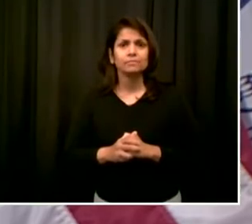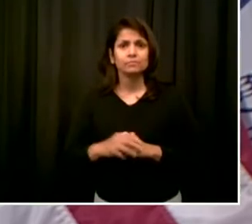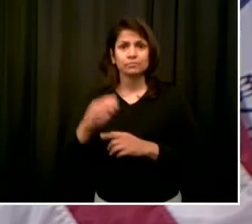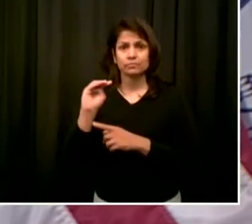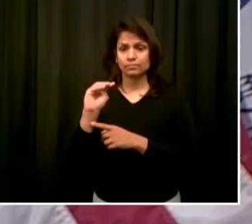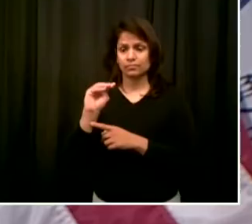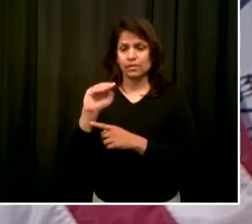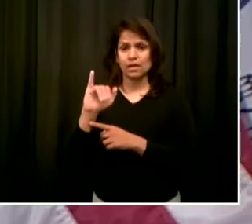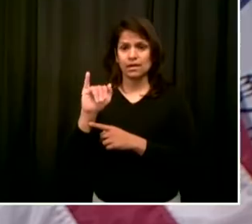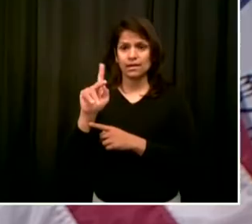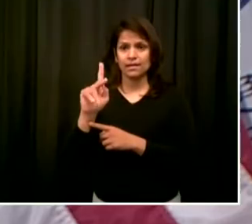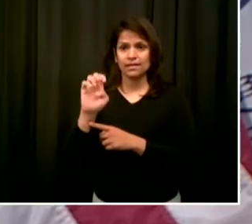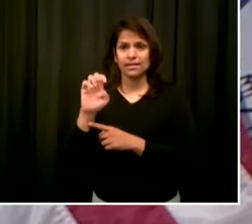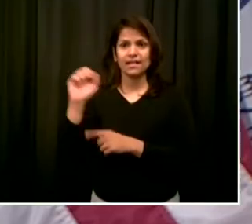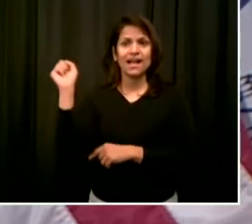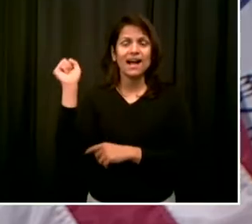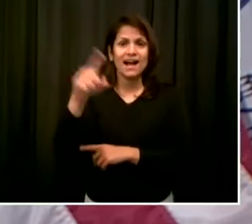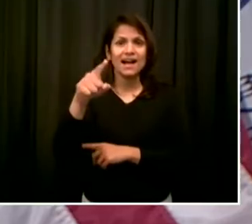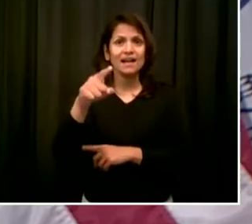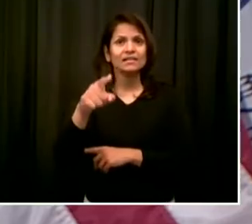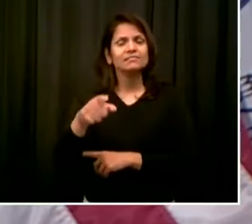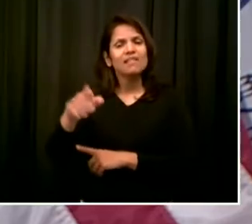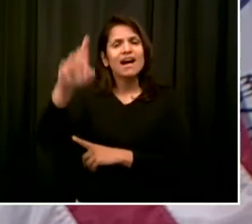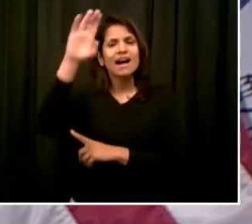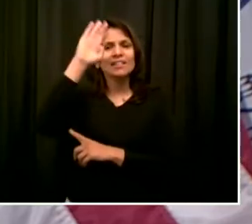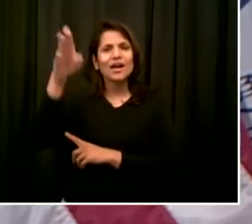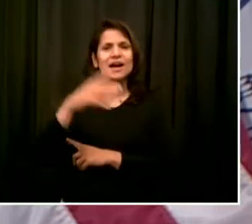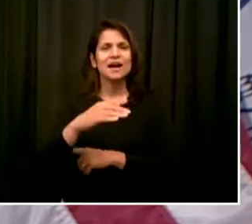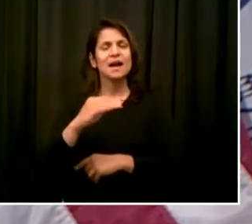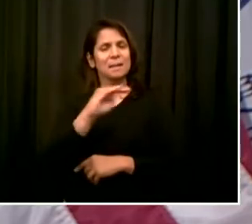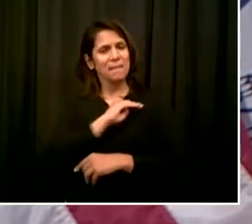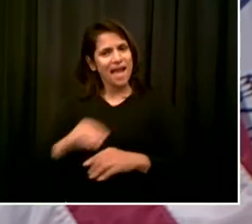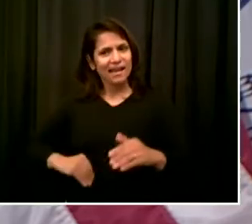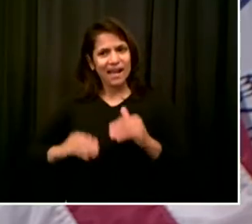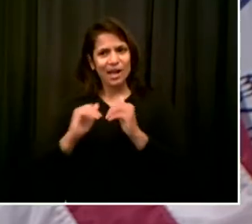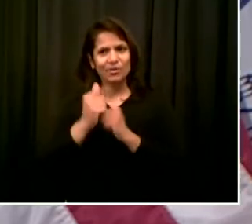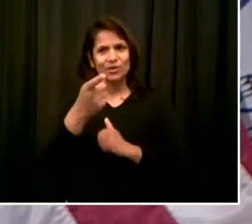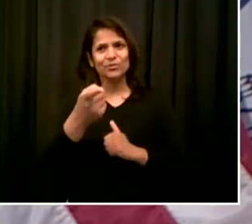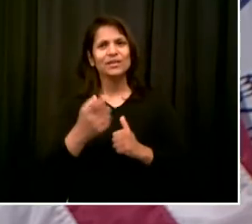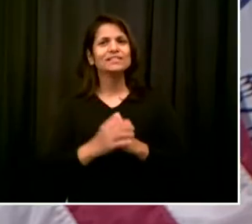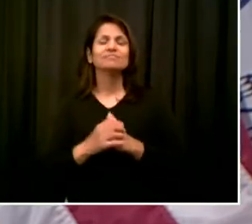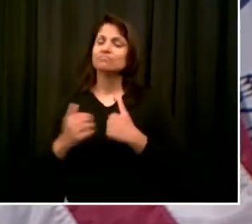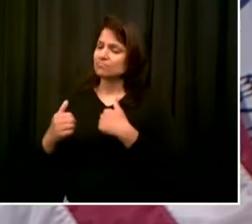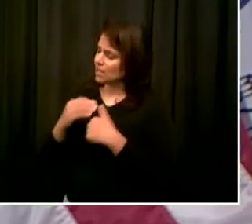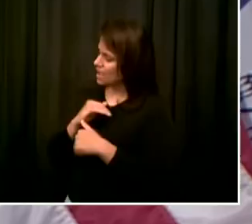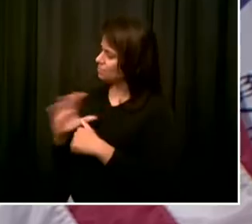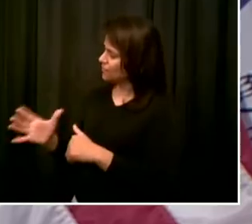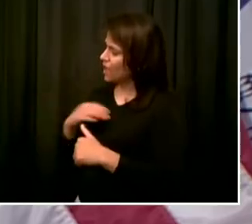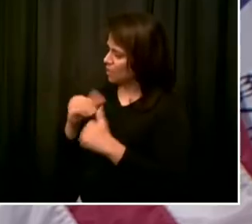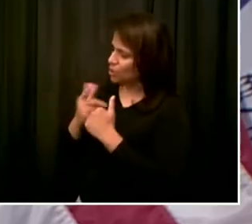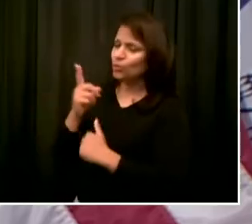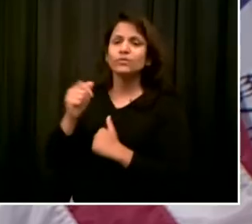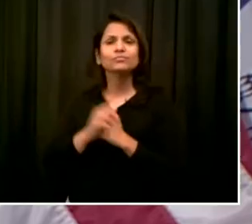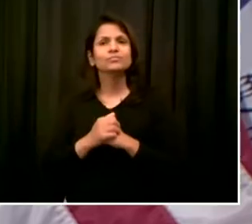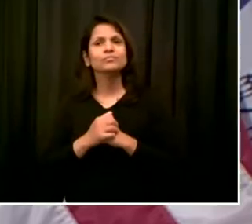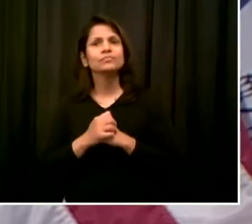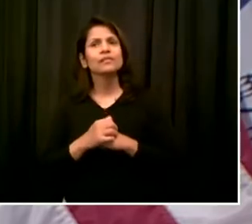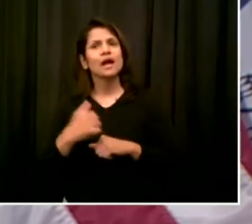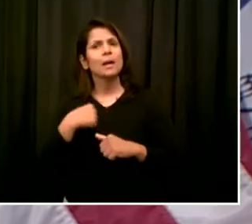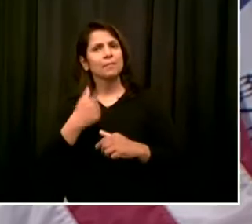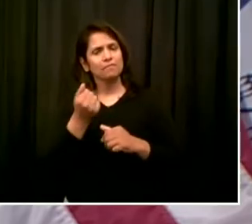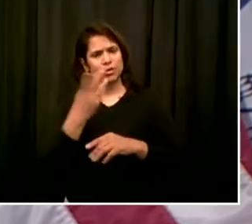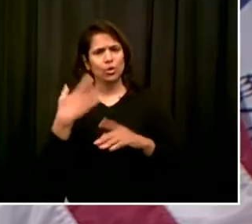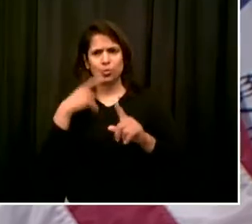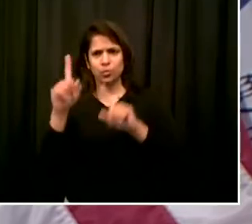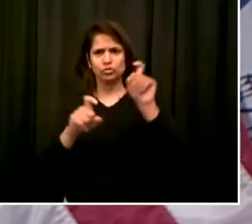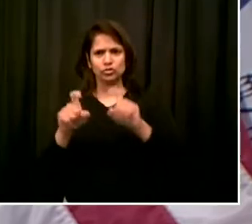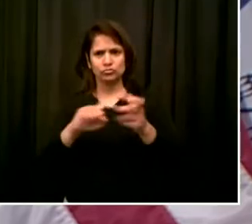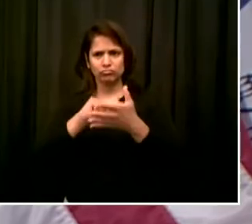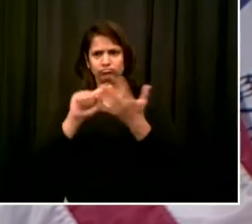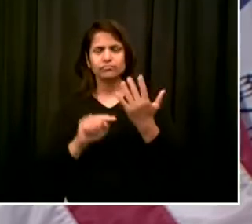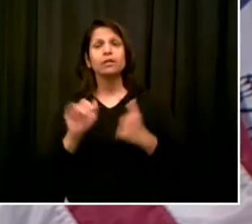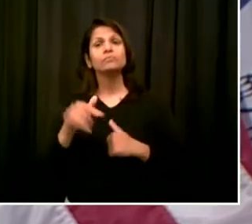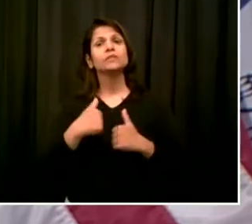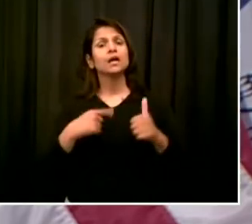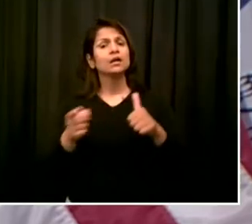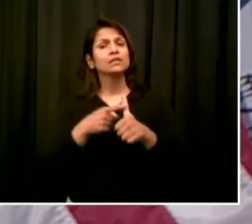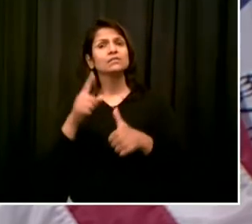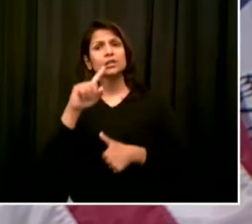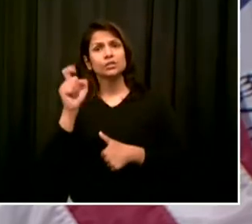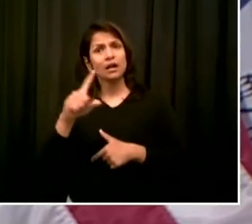NEXT, WE HAVE MICHAEL FROM